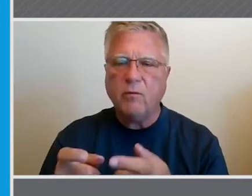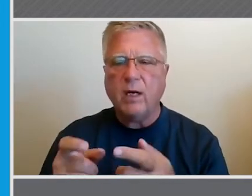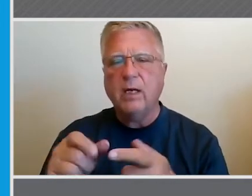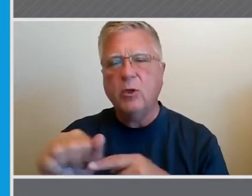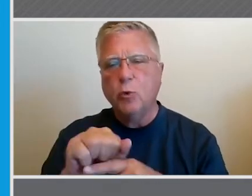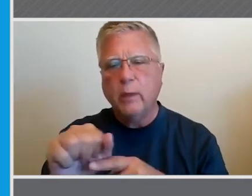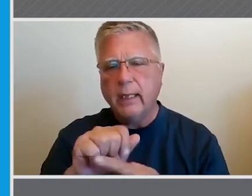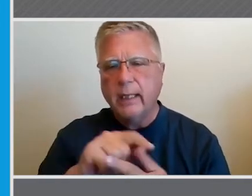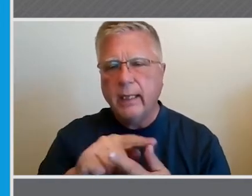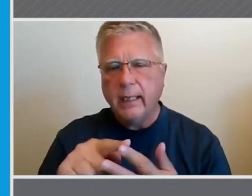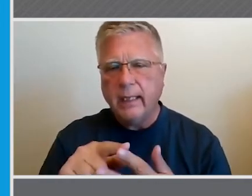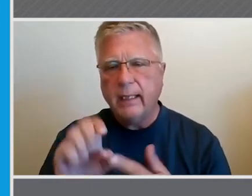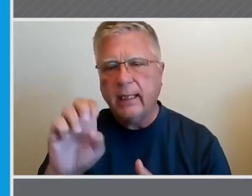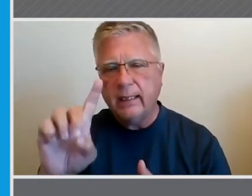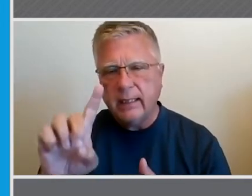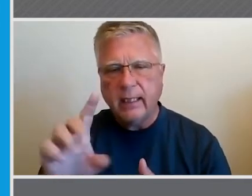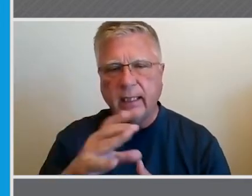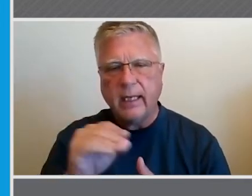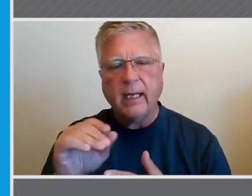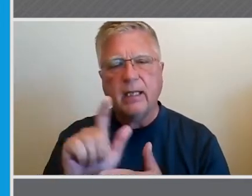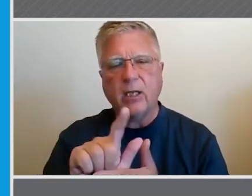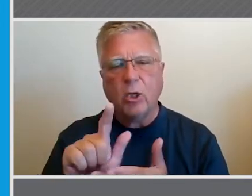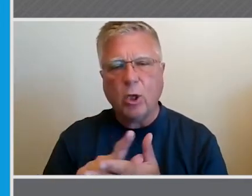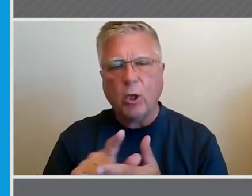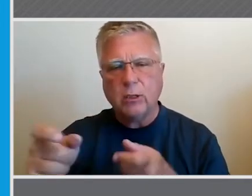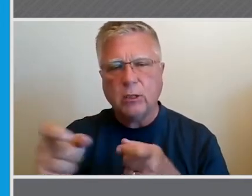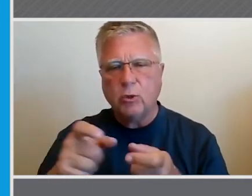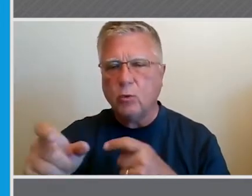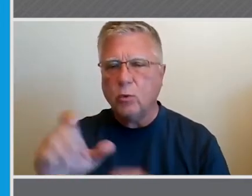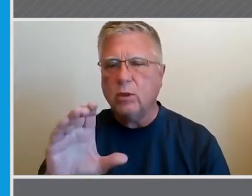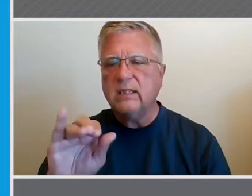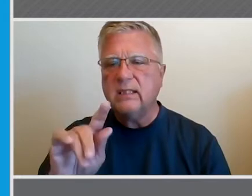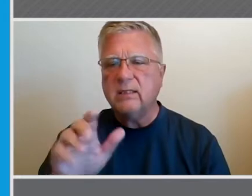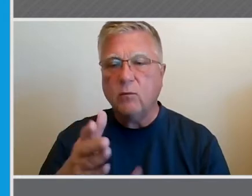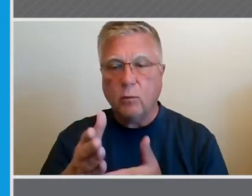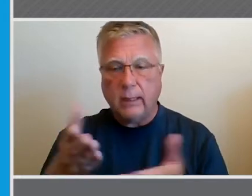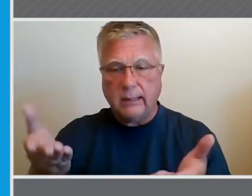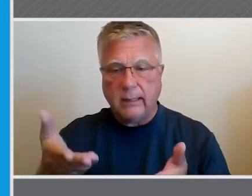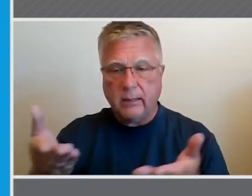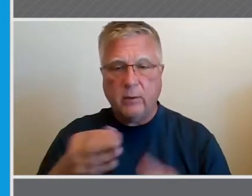and the laws that govern the civil rights here in Pittsburgh but means the Pittsburgh